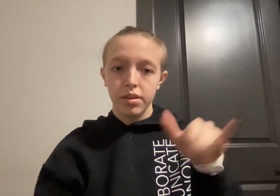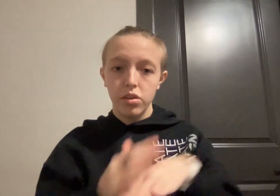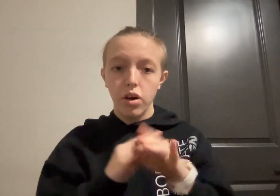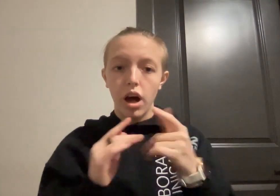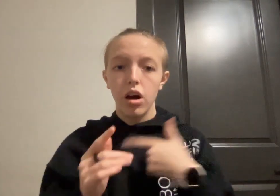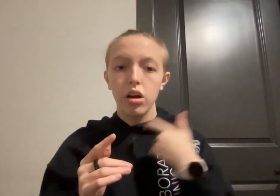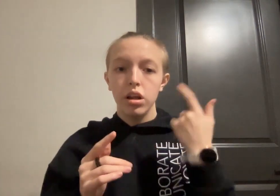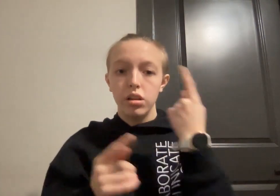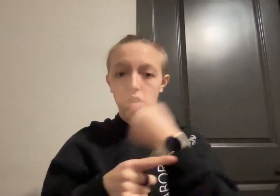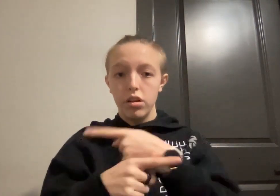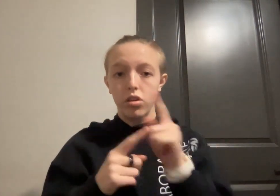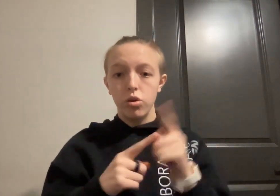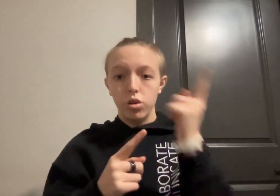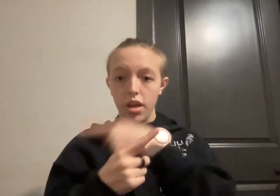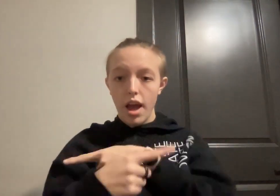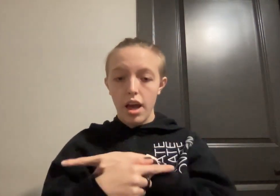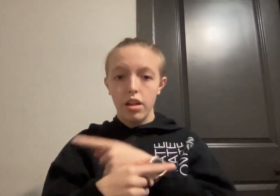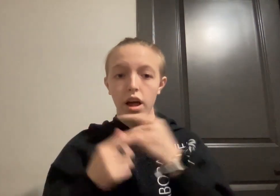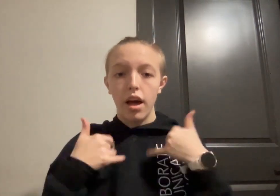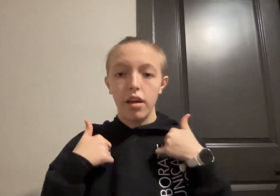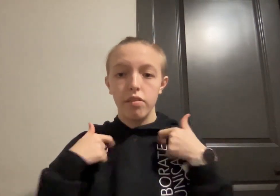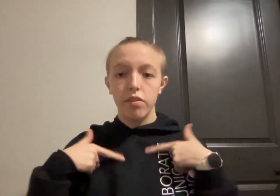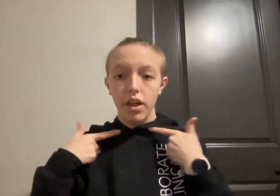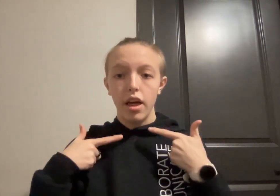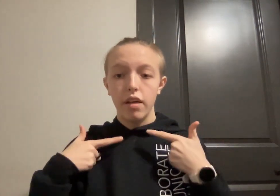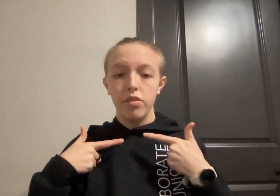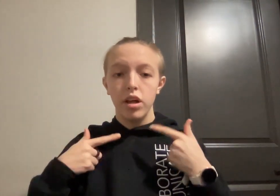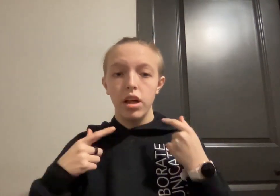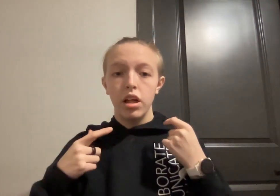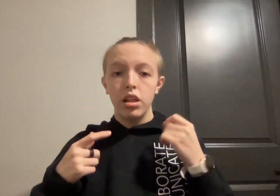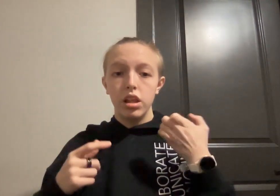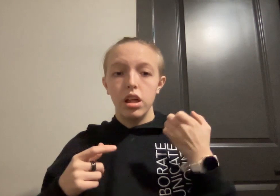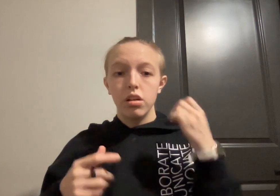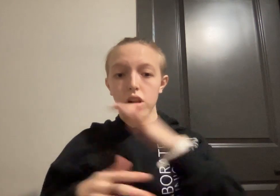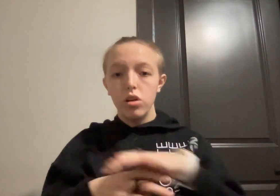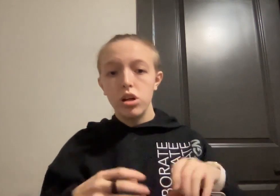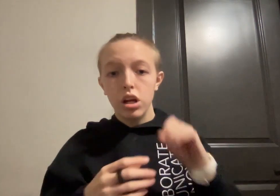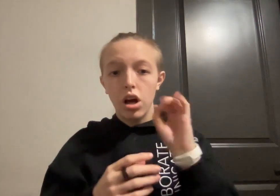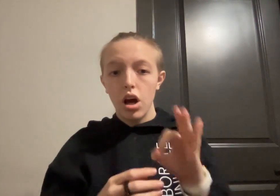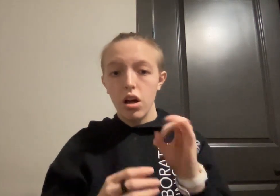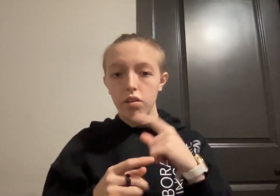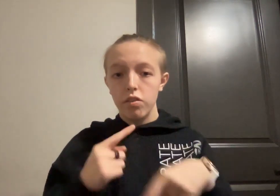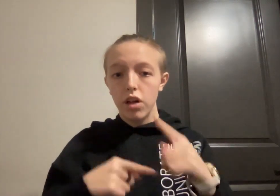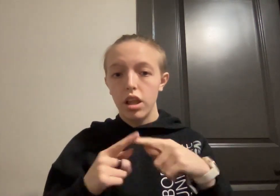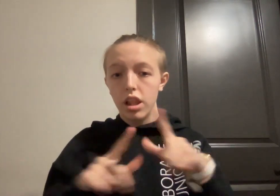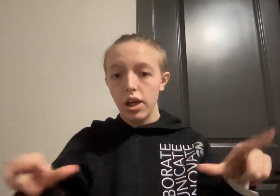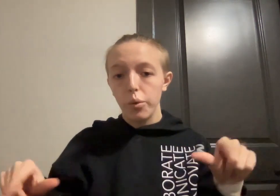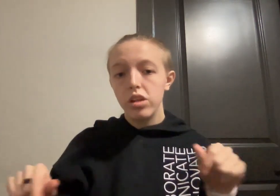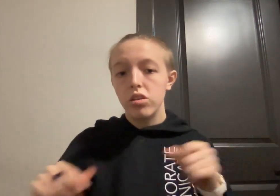through our day to day lives, the inclusion of sign language